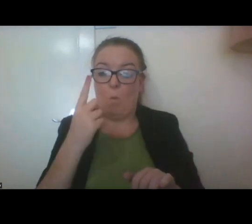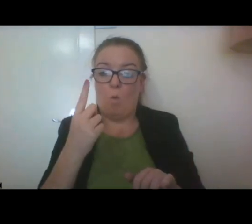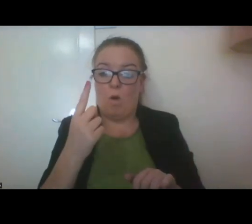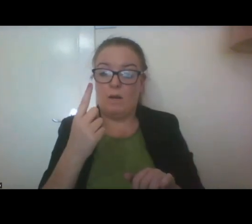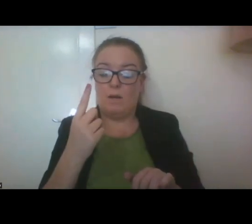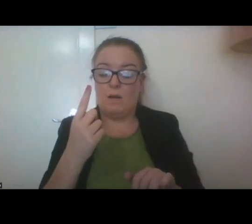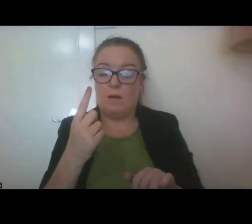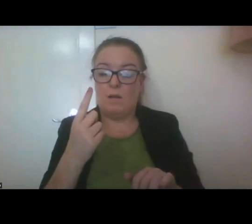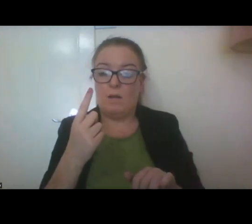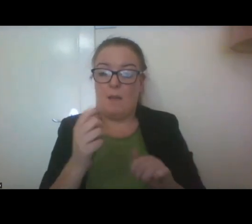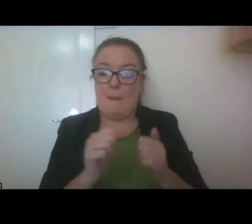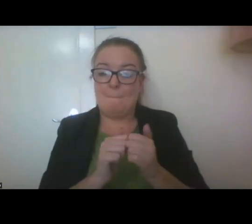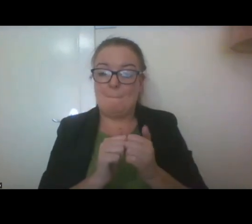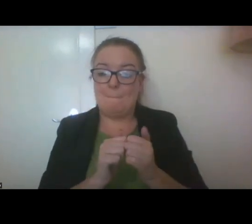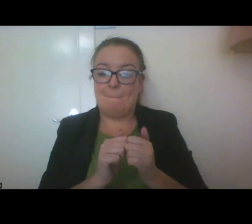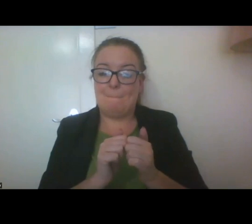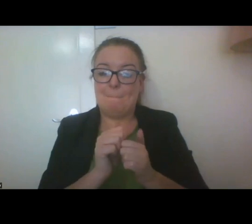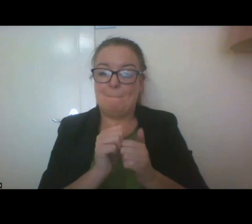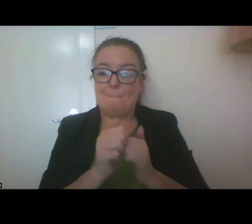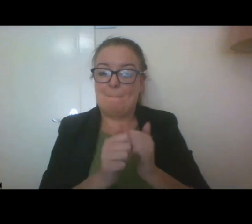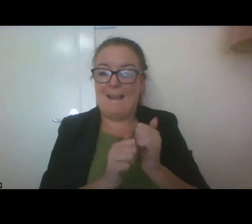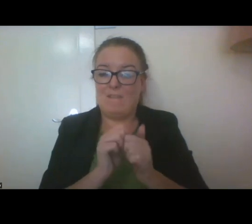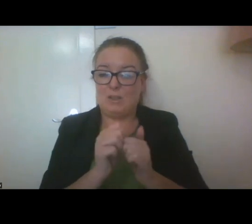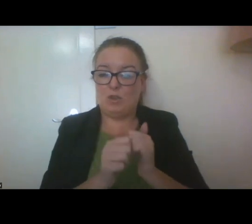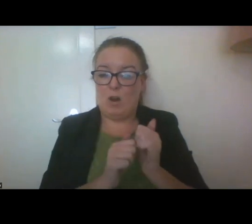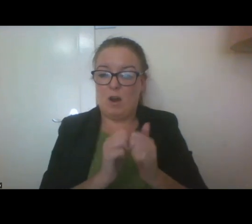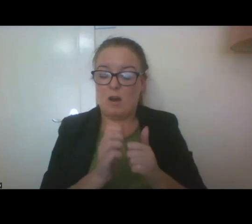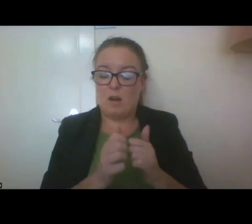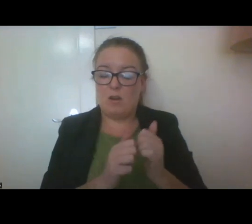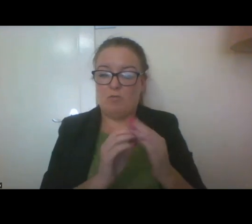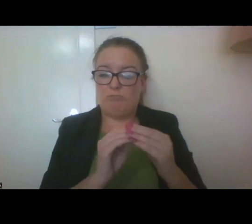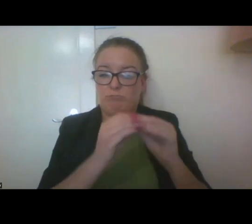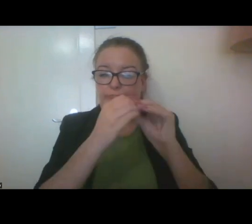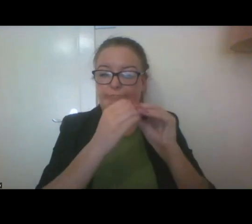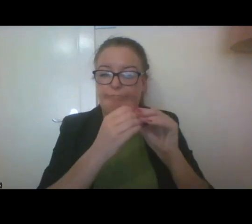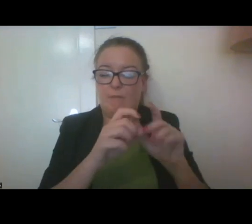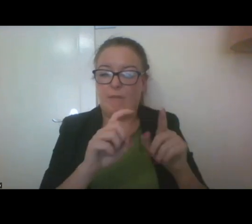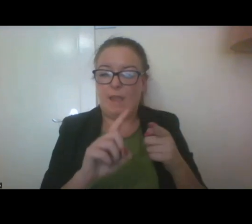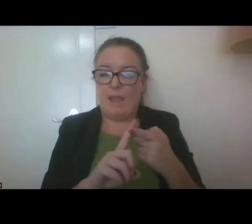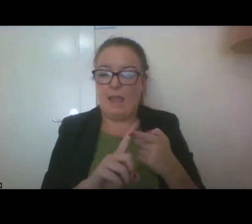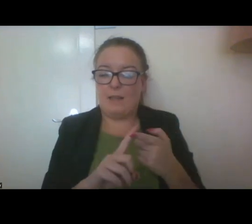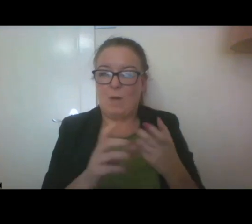And so you do have some... an element of risk at that point.